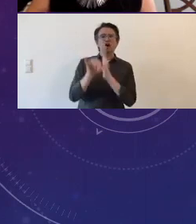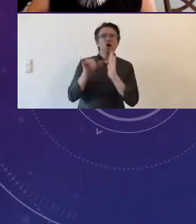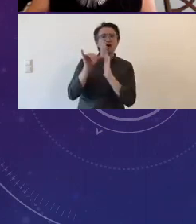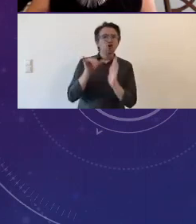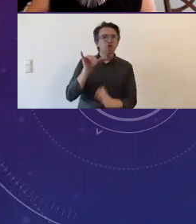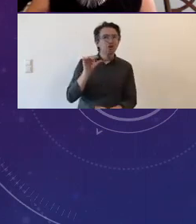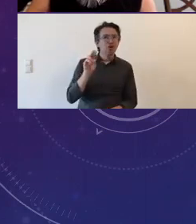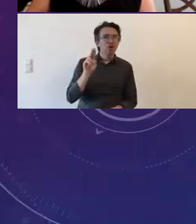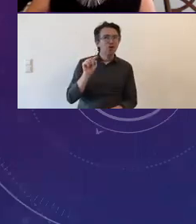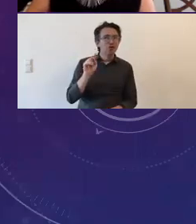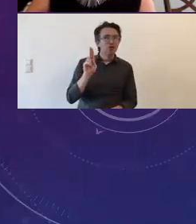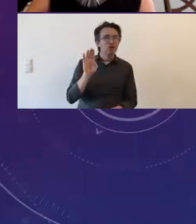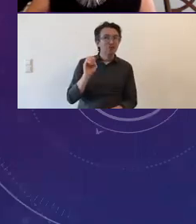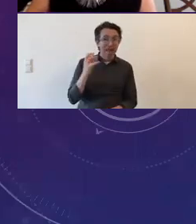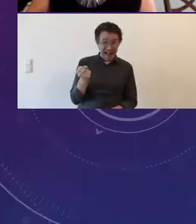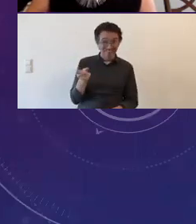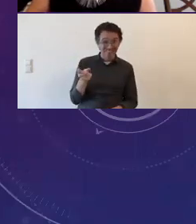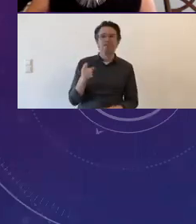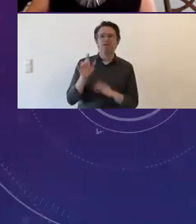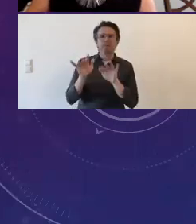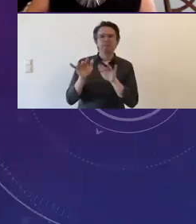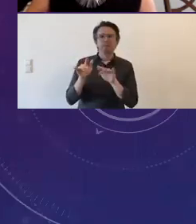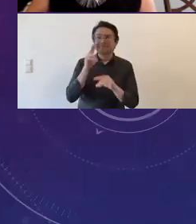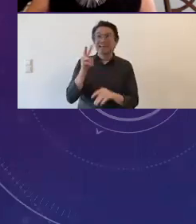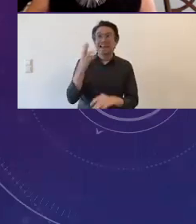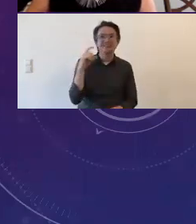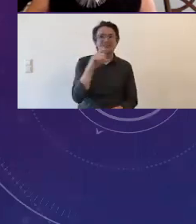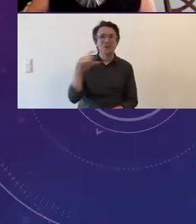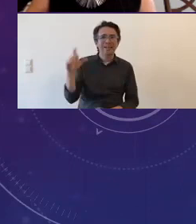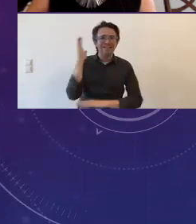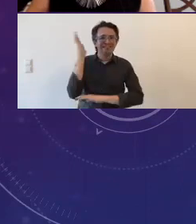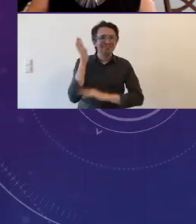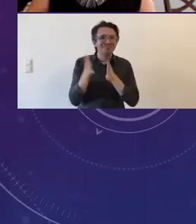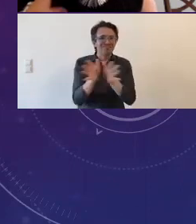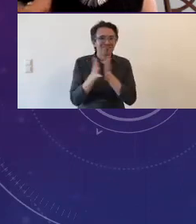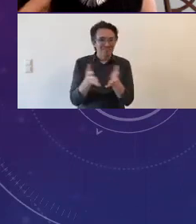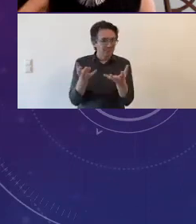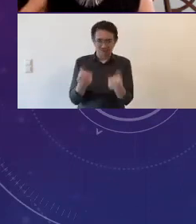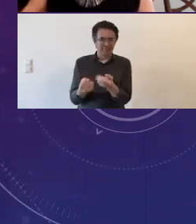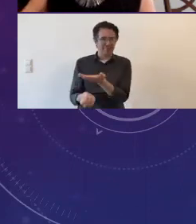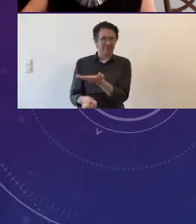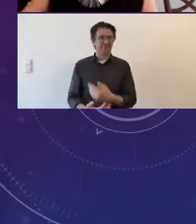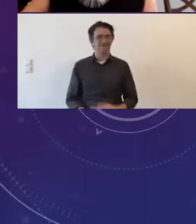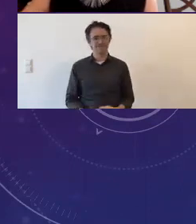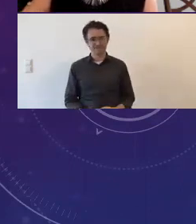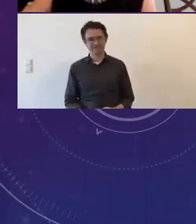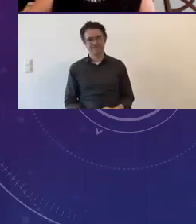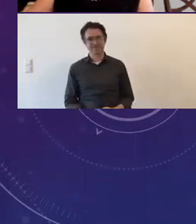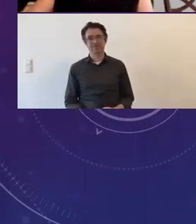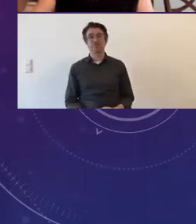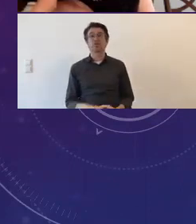today's recording will be made available by Monday of next week so looking at the